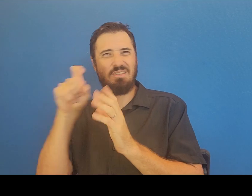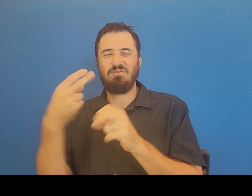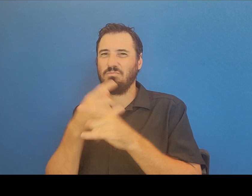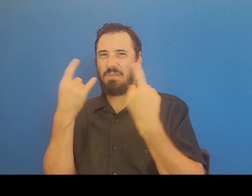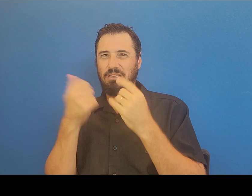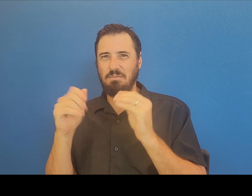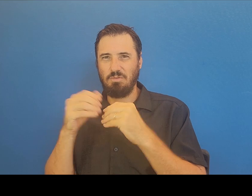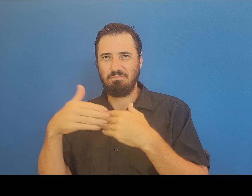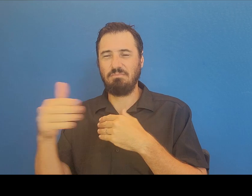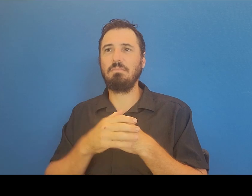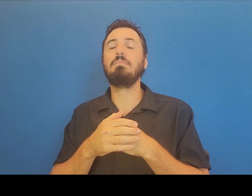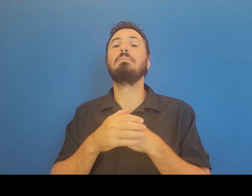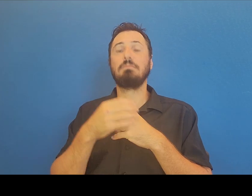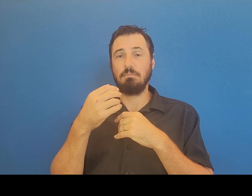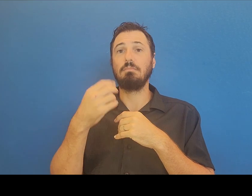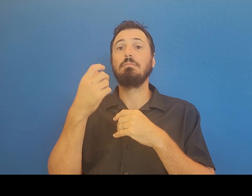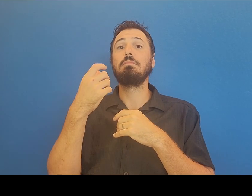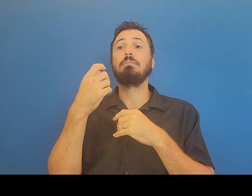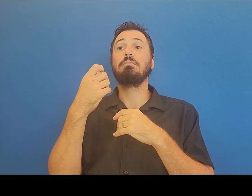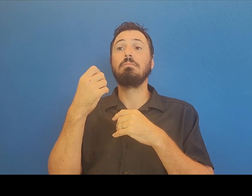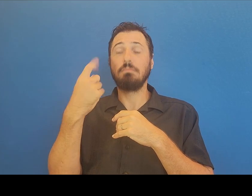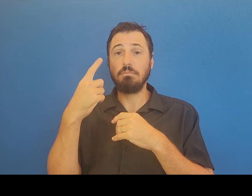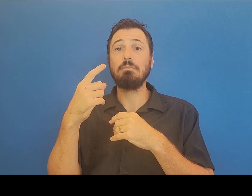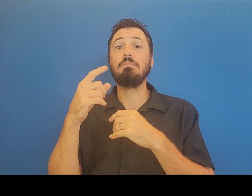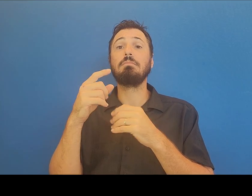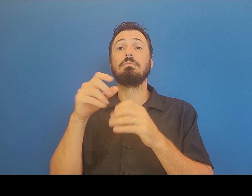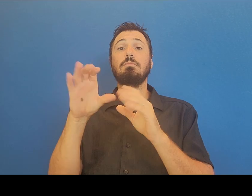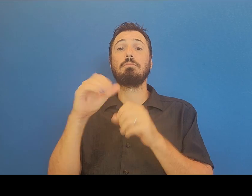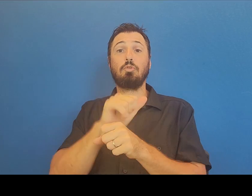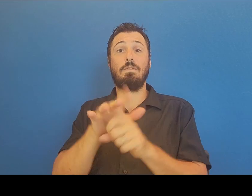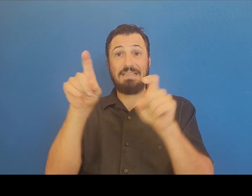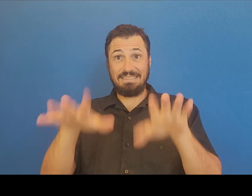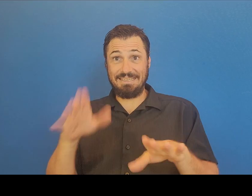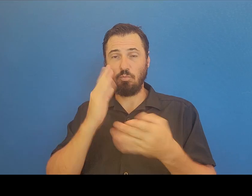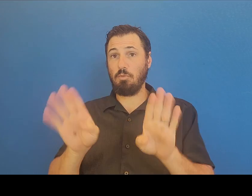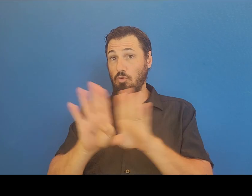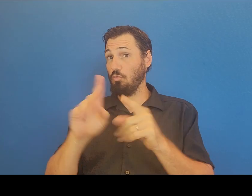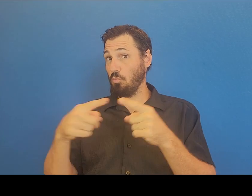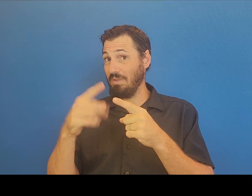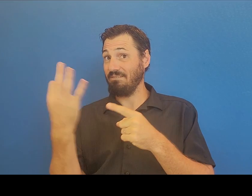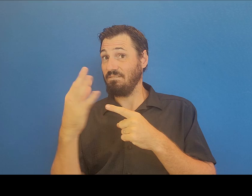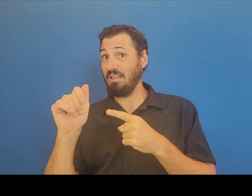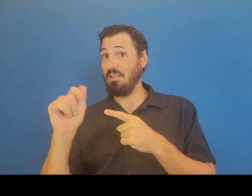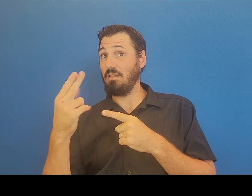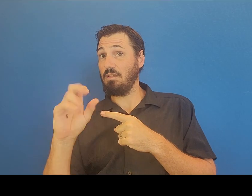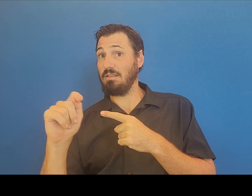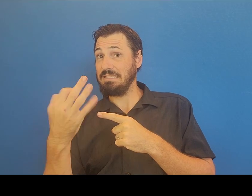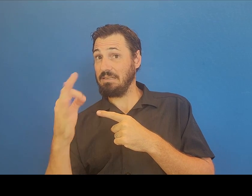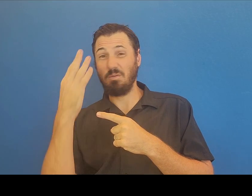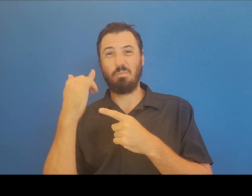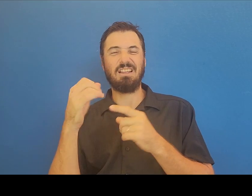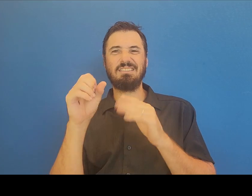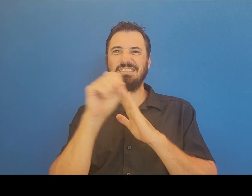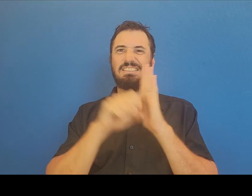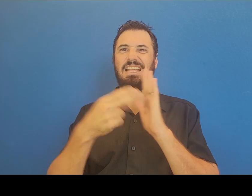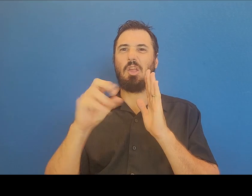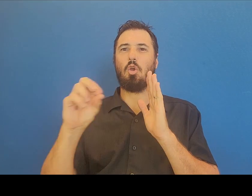Due to the Statehood Day holiday, COVID testing at the Kalaheo Neighborhood Center and Kaua‘i War Memorial Convention Hall will be closed on Friday, Aug. 19.